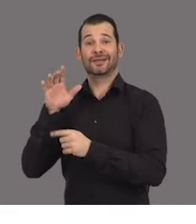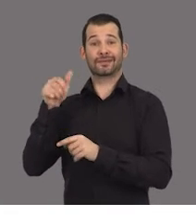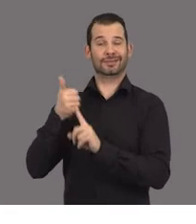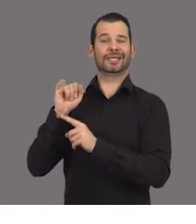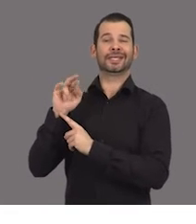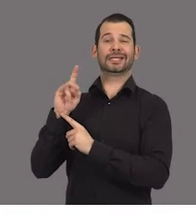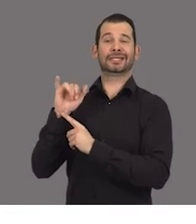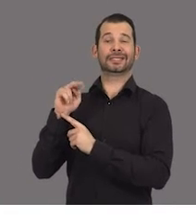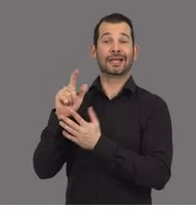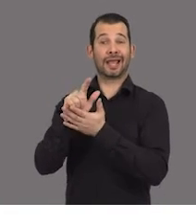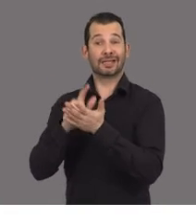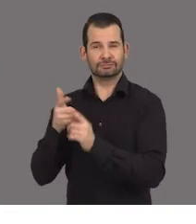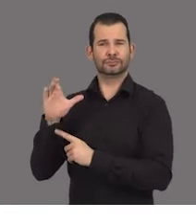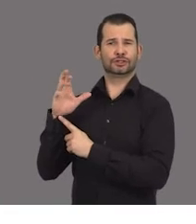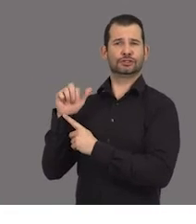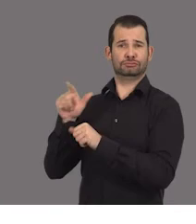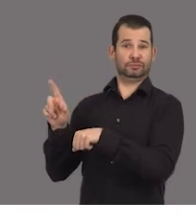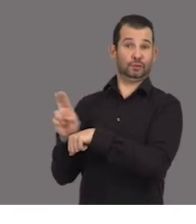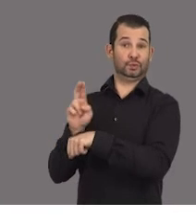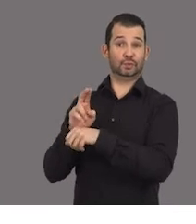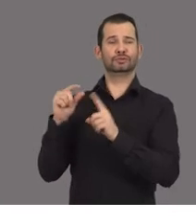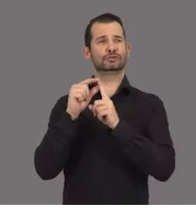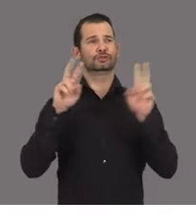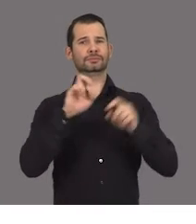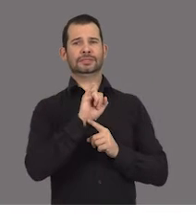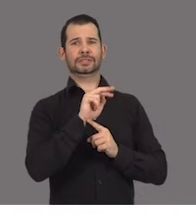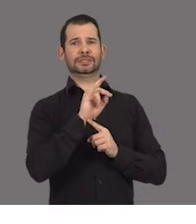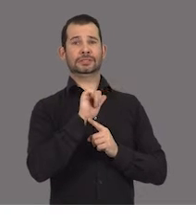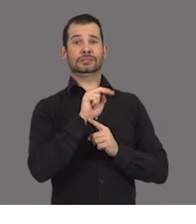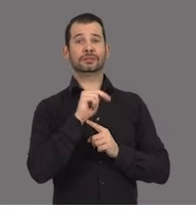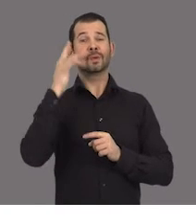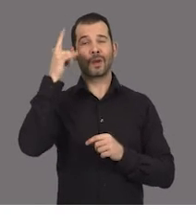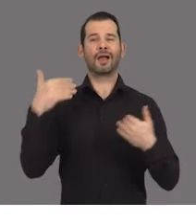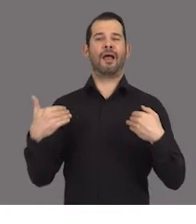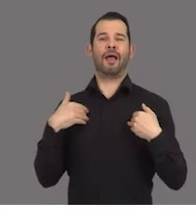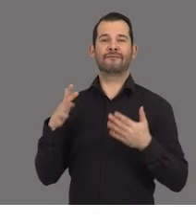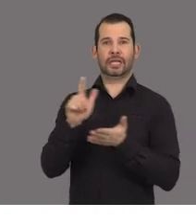CRA uses the term “Indian” because it has legal meaning under the Indian Act.